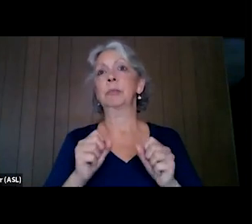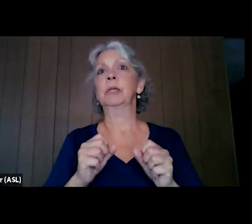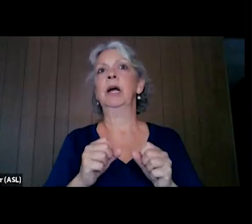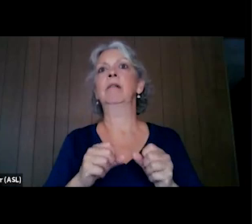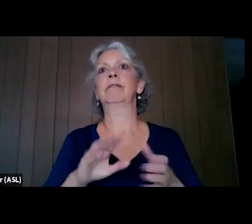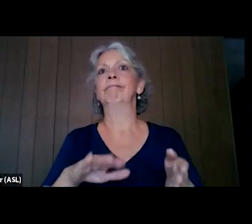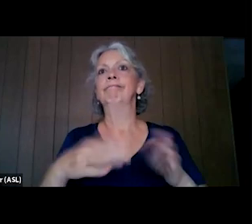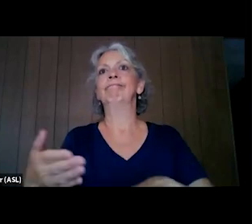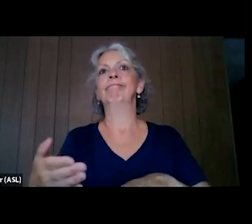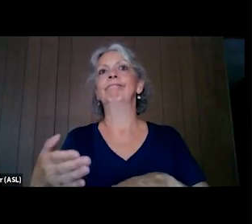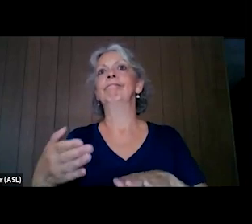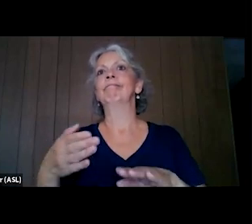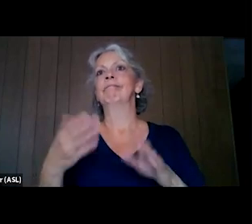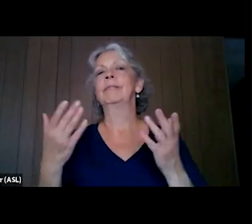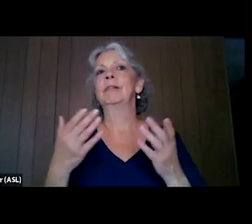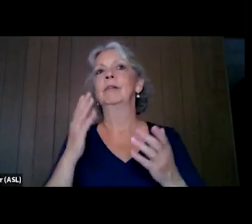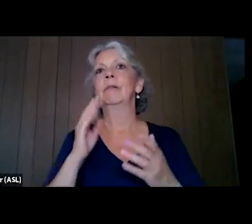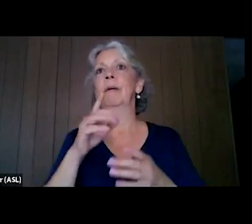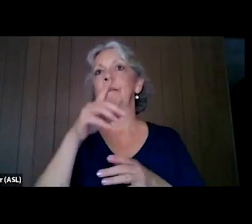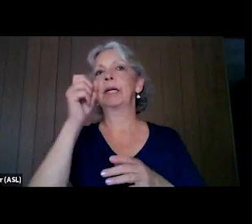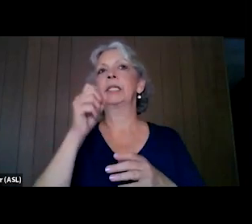And this just has to do with the increasing sedation.